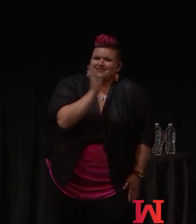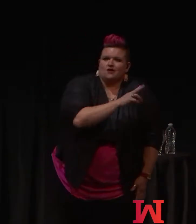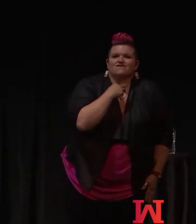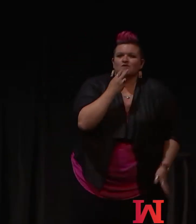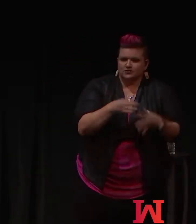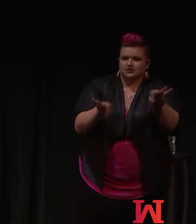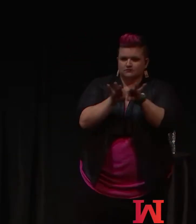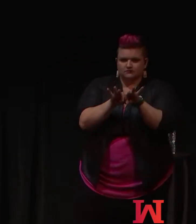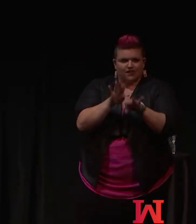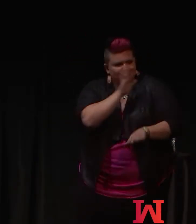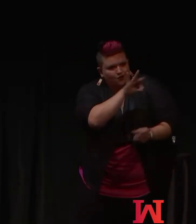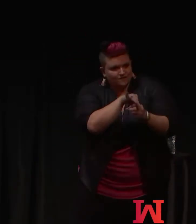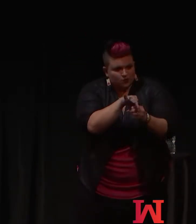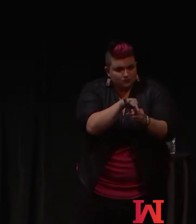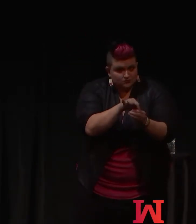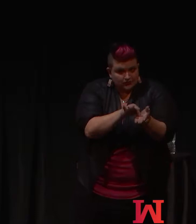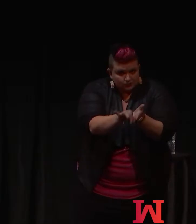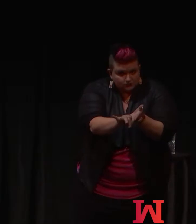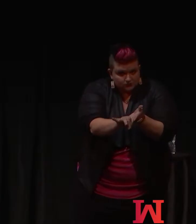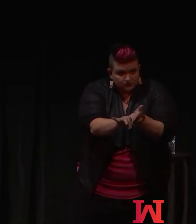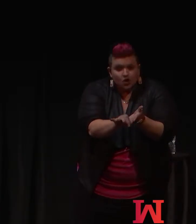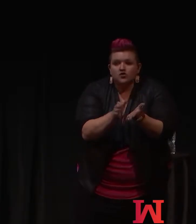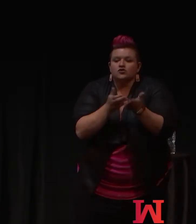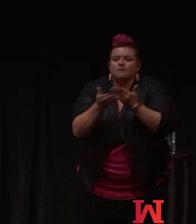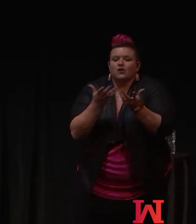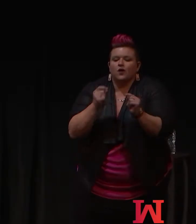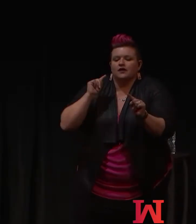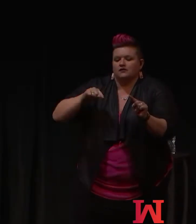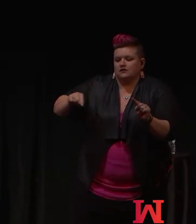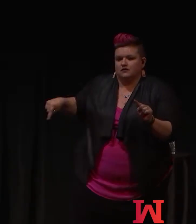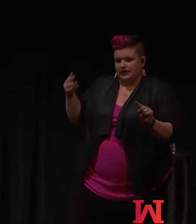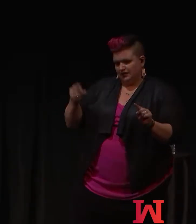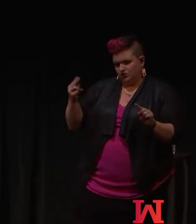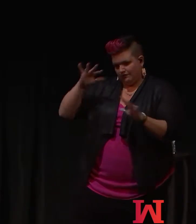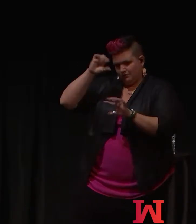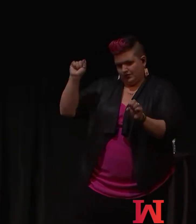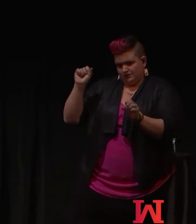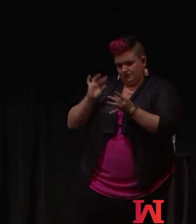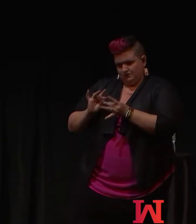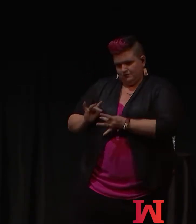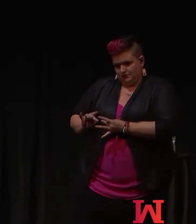their vote counts, despite what history might suggest, and in spite of what those in traditional